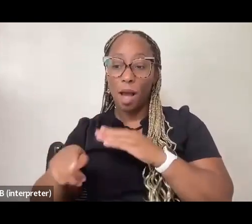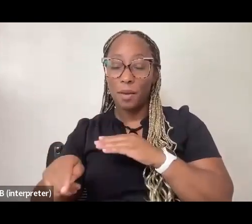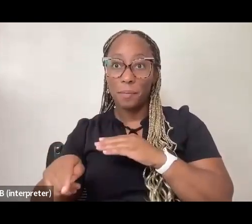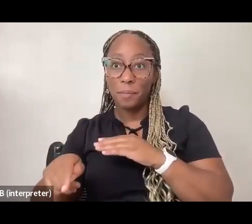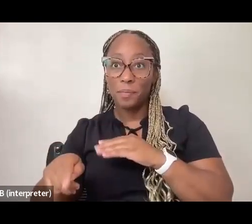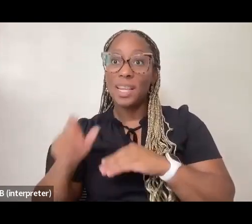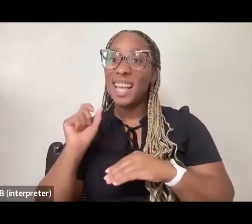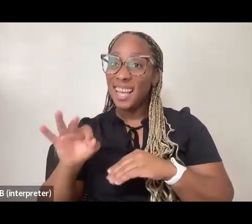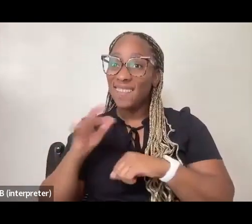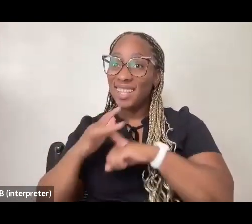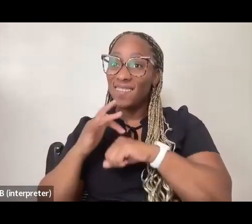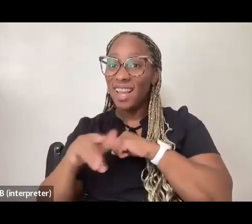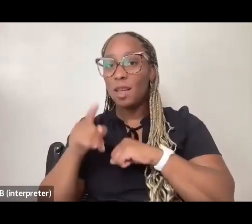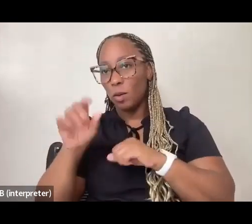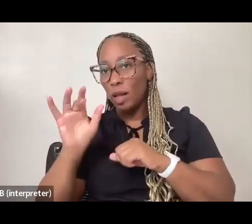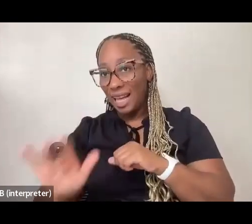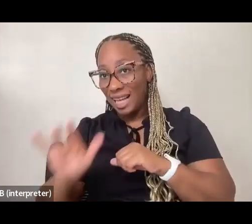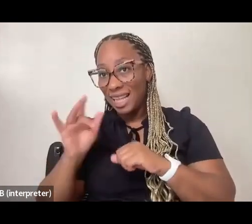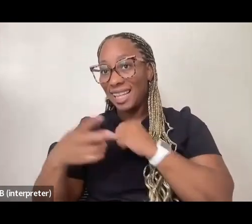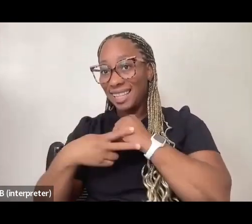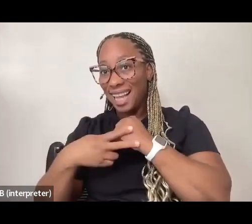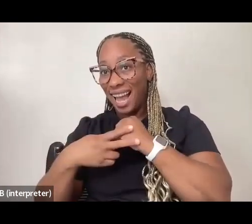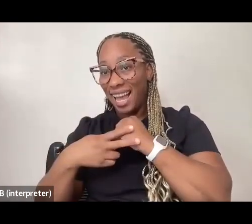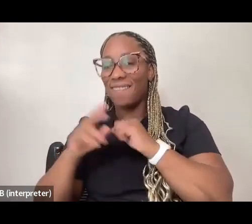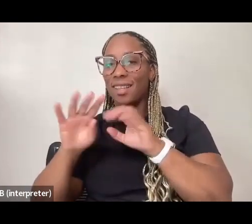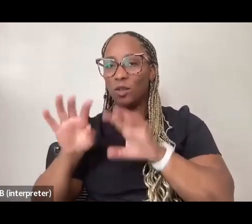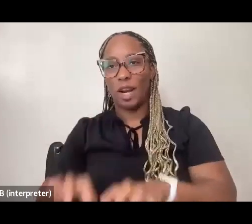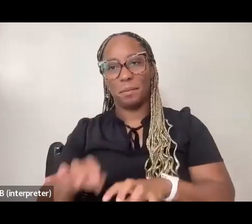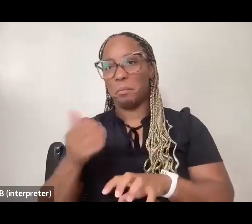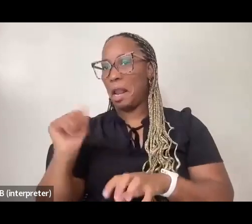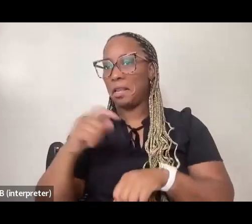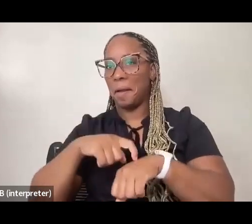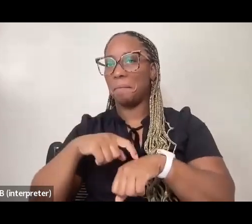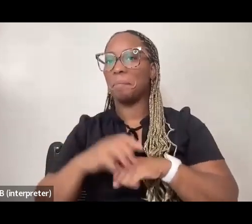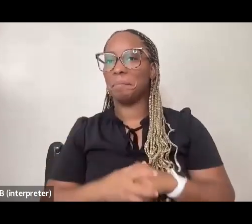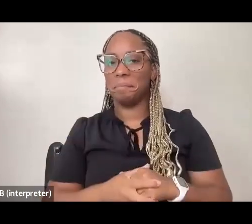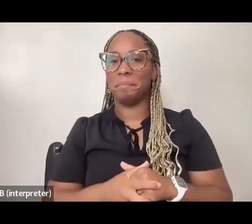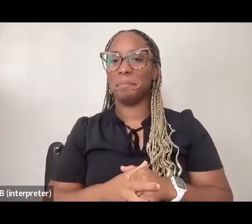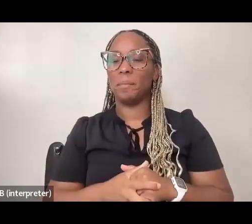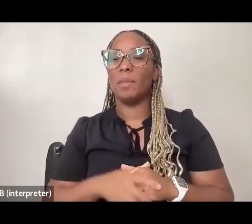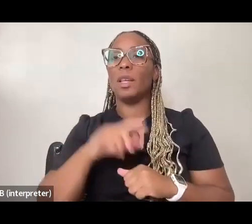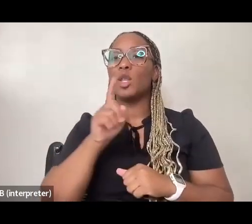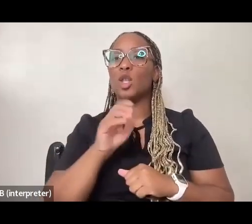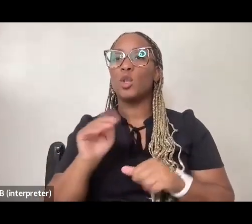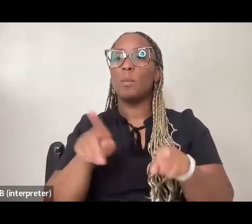If this is available to you, you can click that button to save the transcript at any point. Doom allows a meeting host to